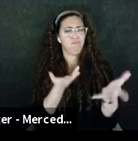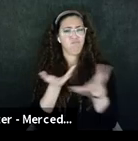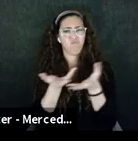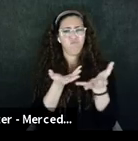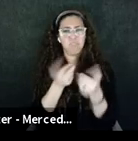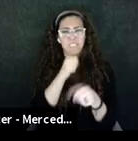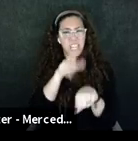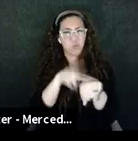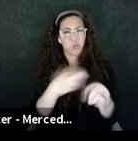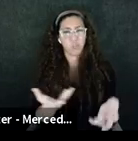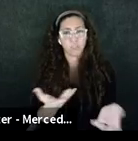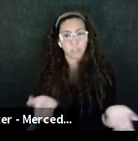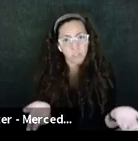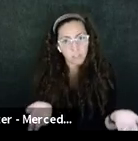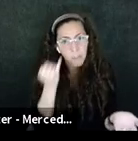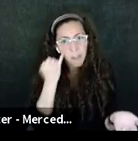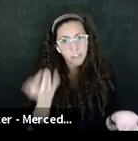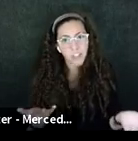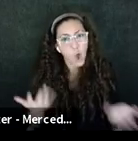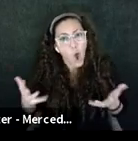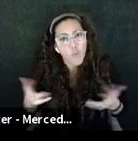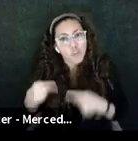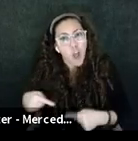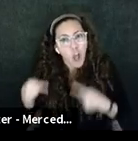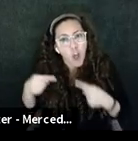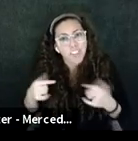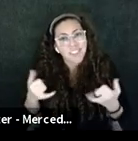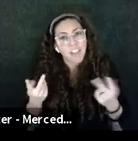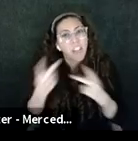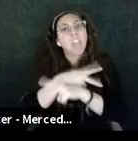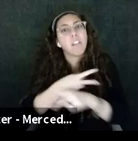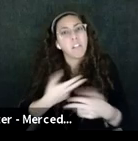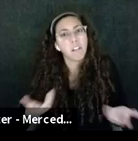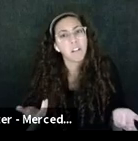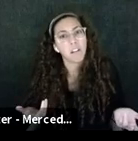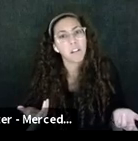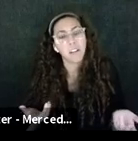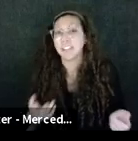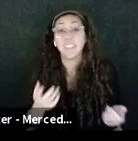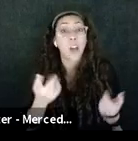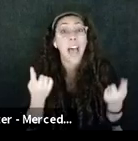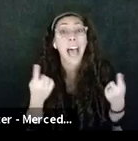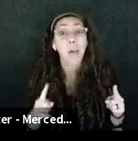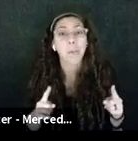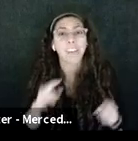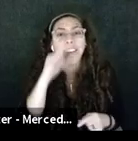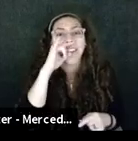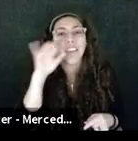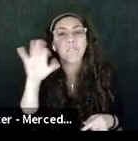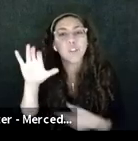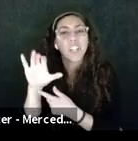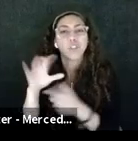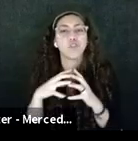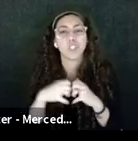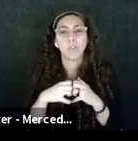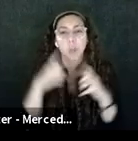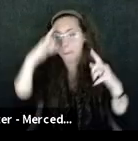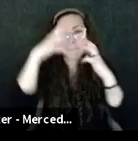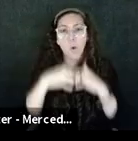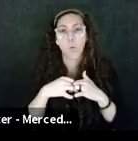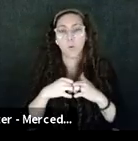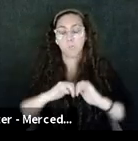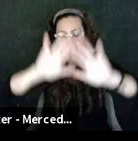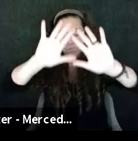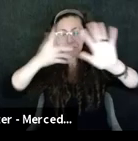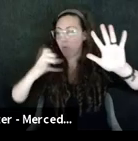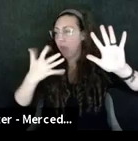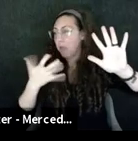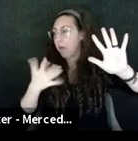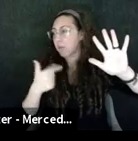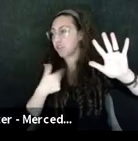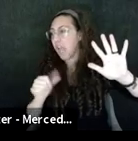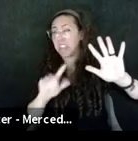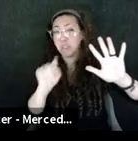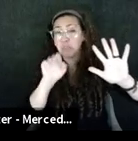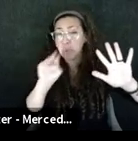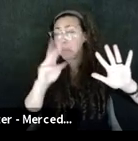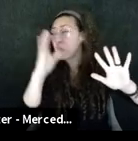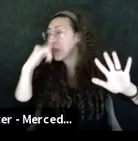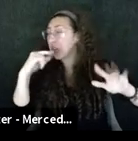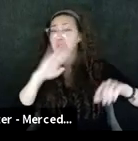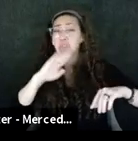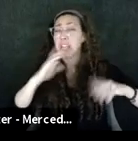Jason Williams: Just imagine how many youth who have been in foster care, just like just shut down. I don't, I don't even want to try this whole zoom thing. Like, that's weird and frustrating and maybe my technology sucks and